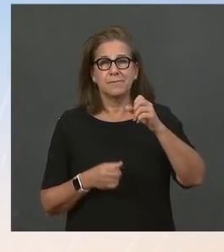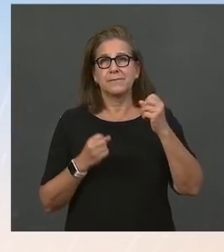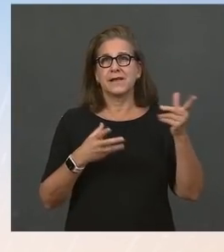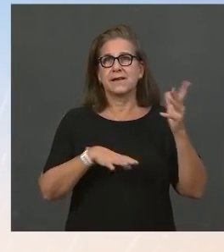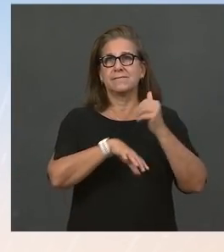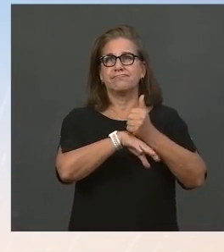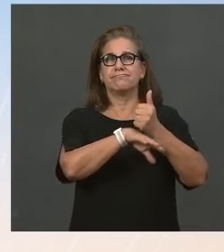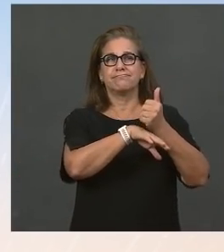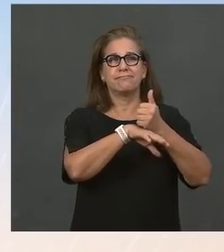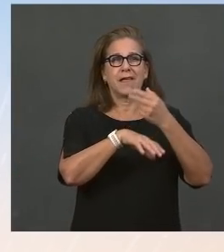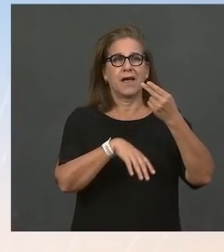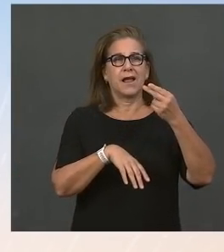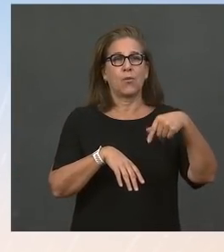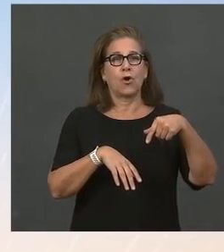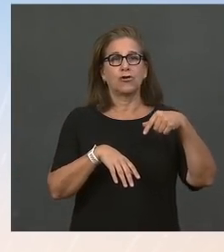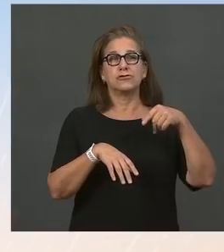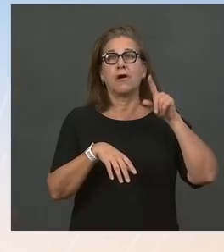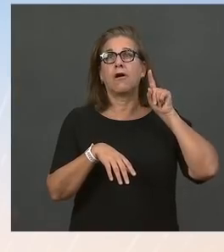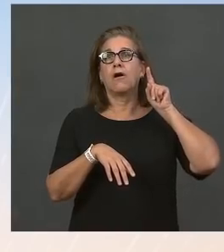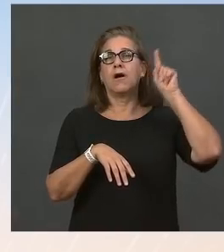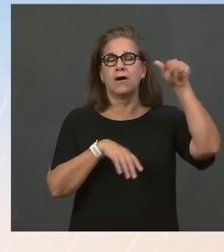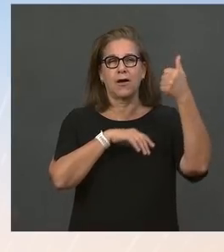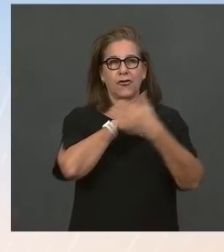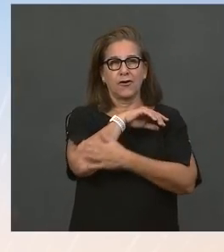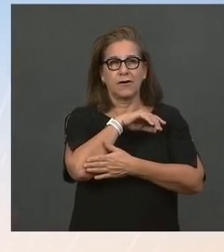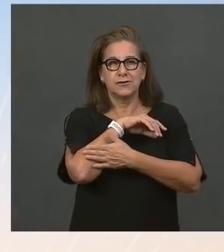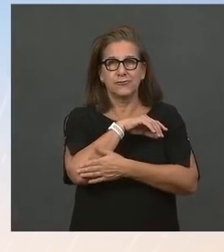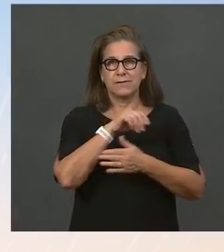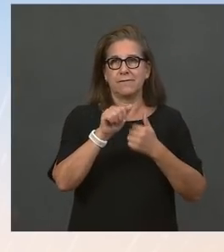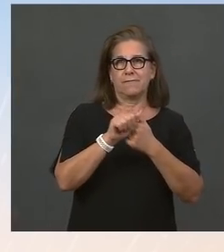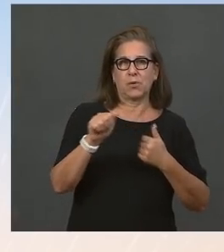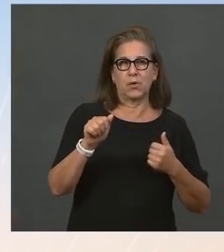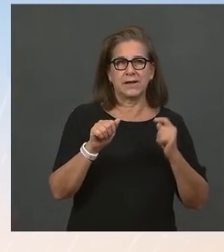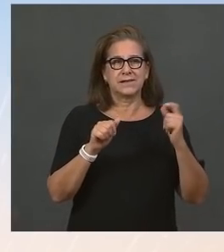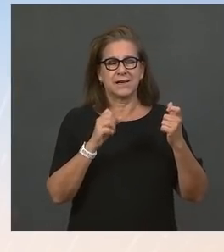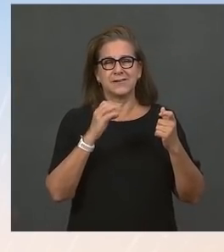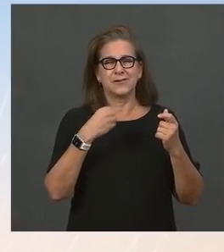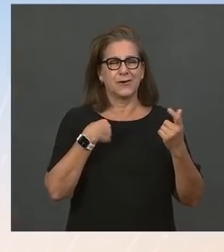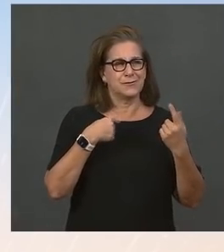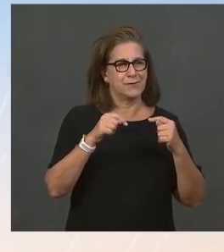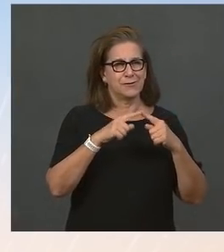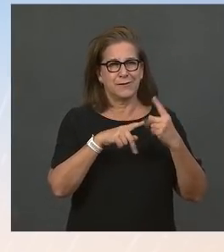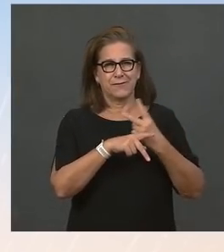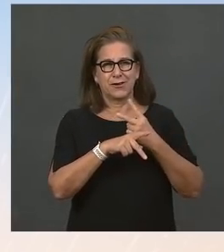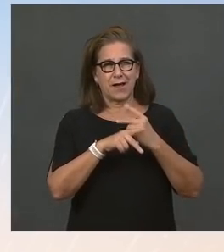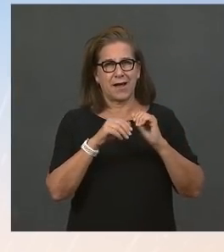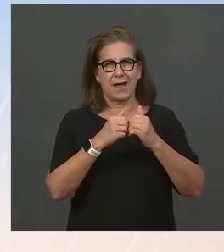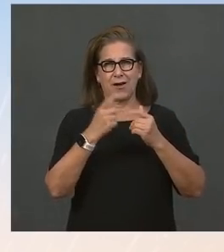in bringing together countries around the world. And that will help to make the United States more competitive and end the race to the bottom.